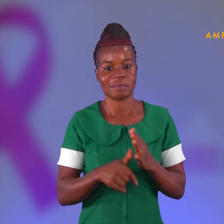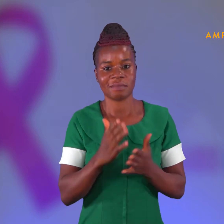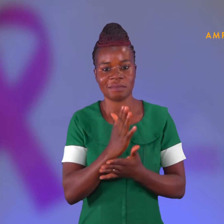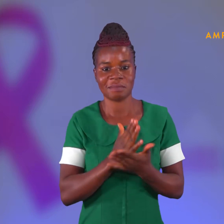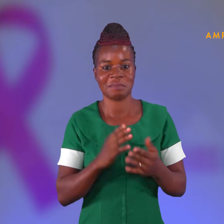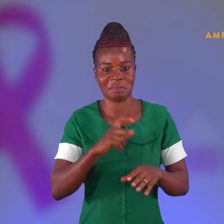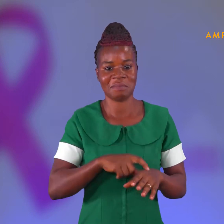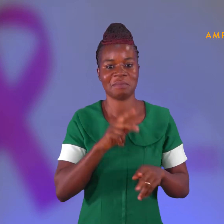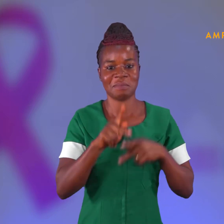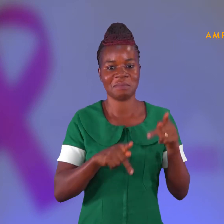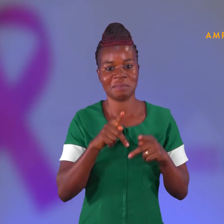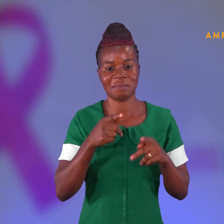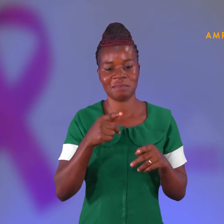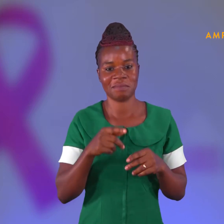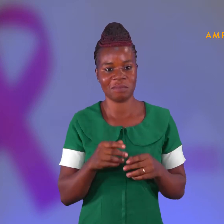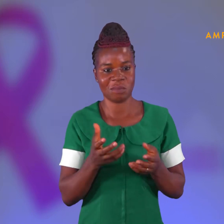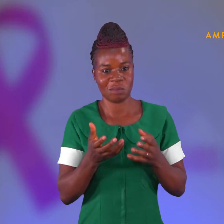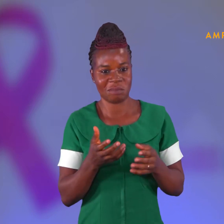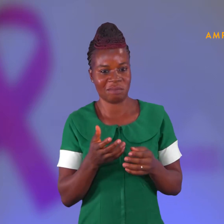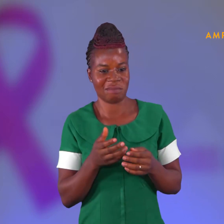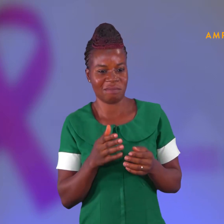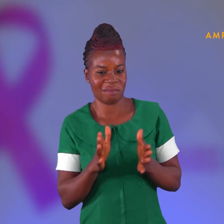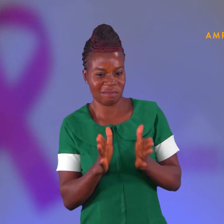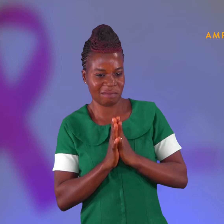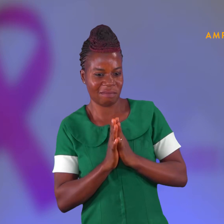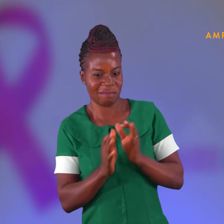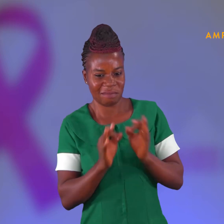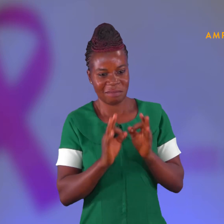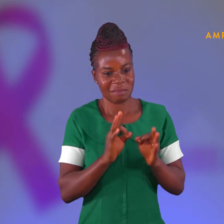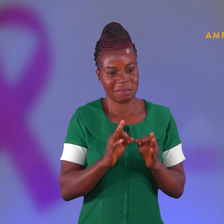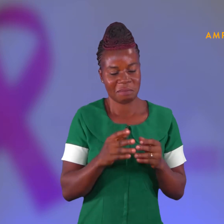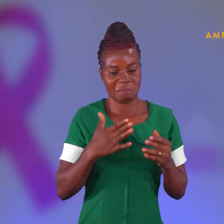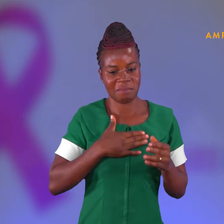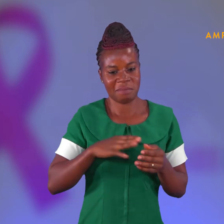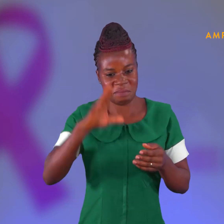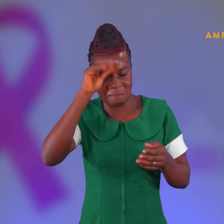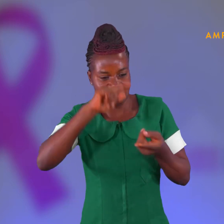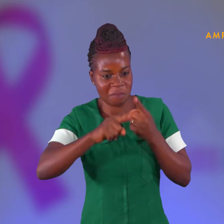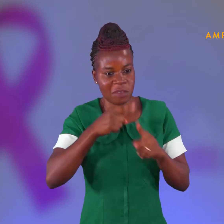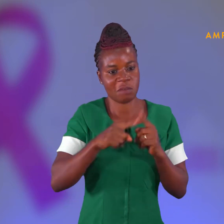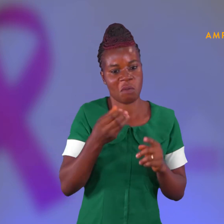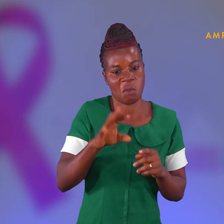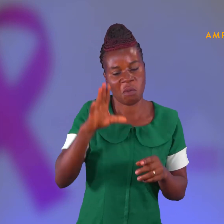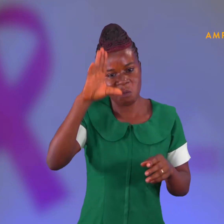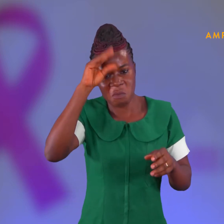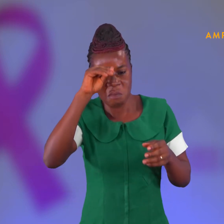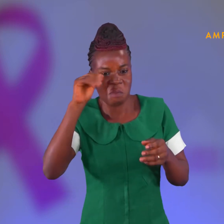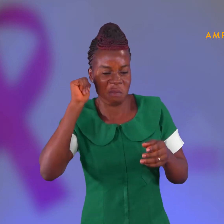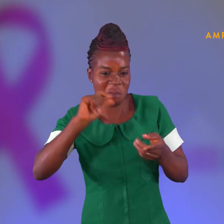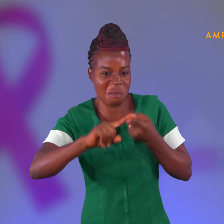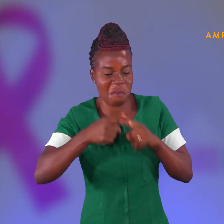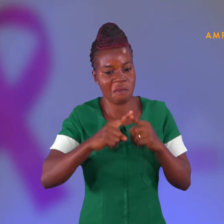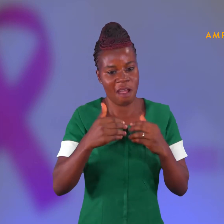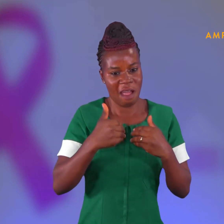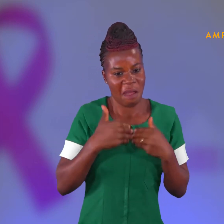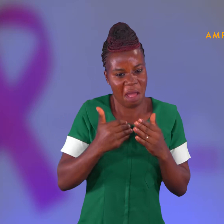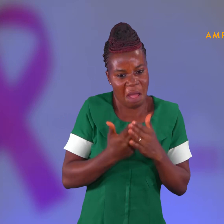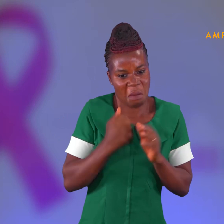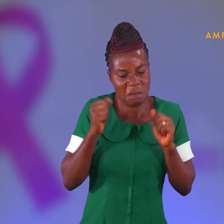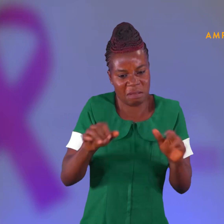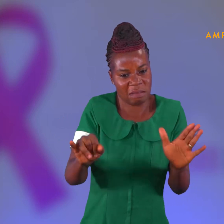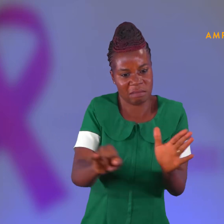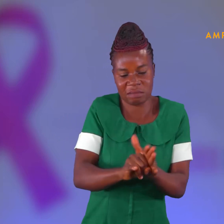Some people also think that if their partner (boyfriend or girlfriend) has STI/STDs it is possible to identify it. Or they ask, how can it be identified?